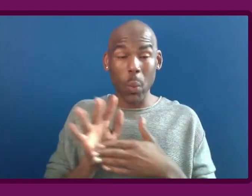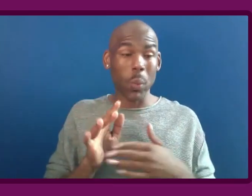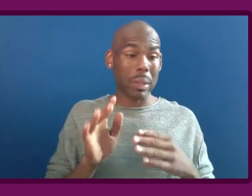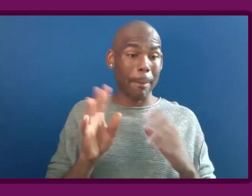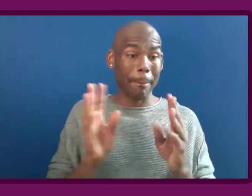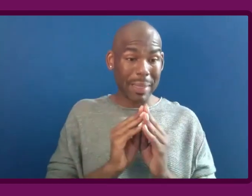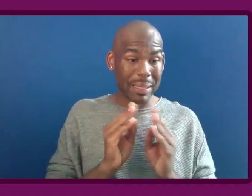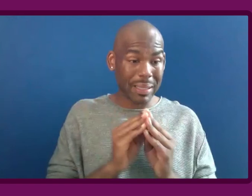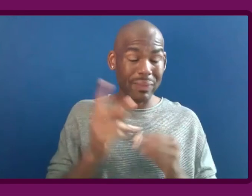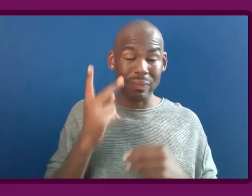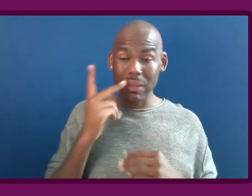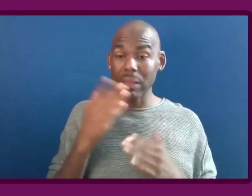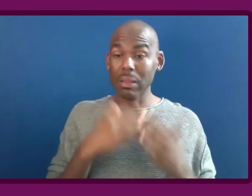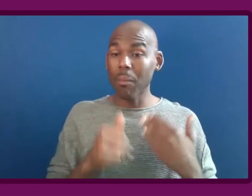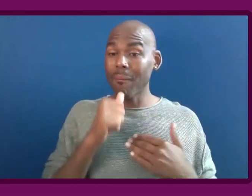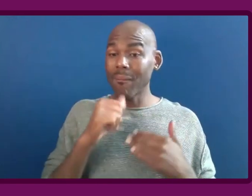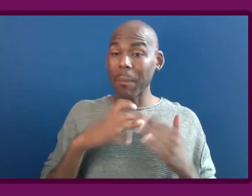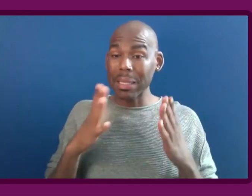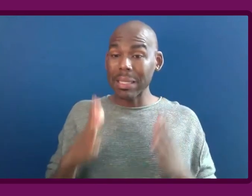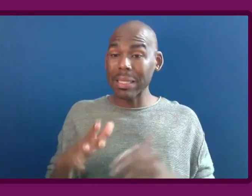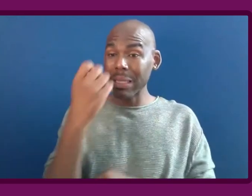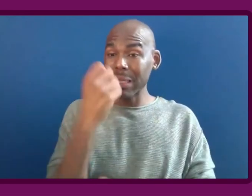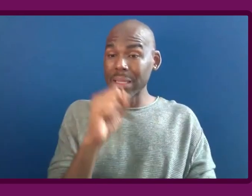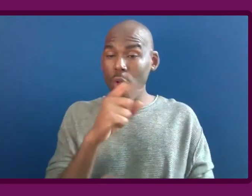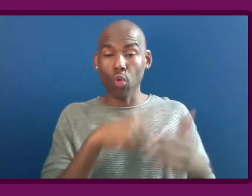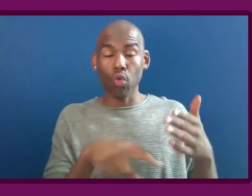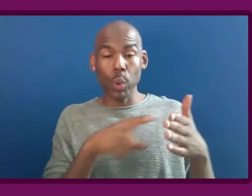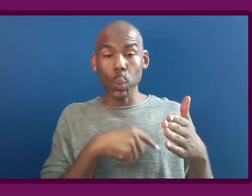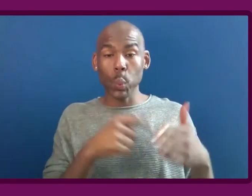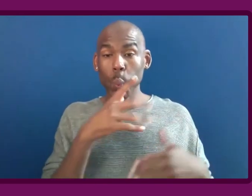It's important to understand that it doesn't make us less feminist, or it doesn't make us